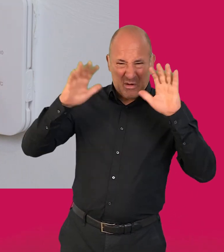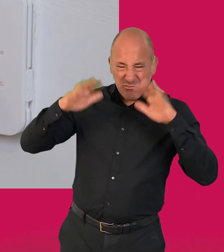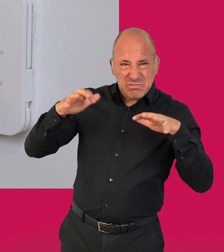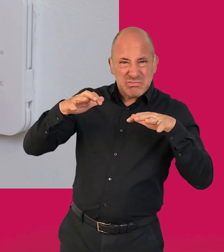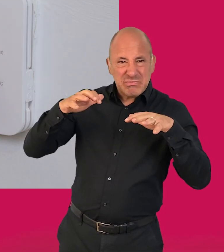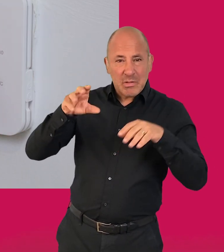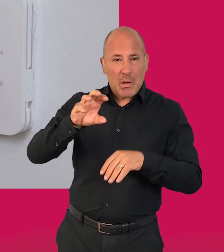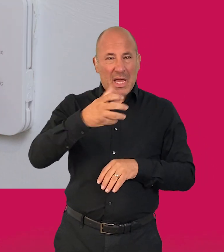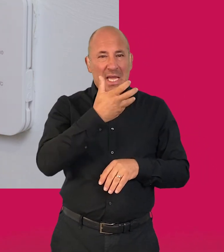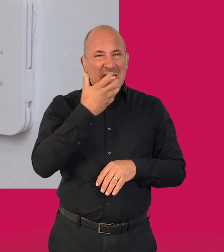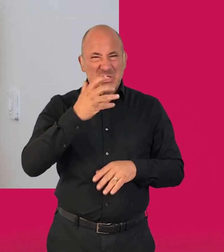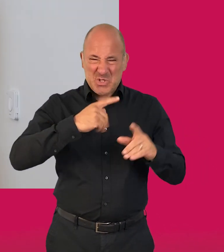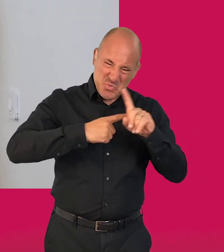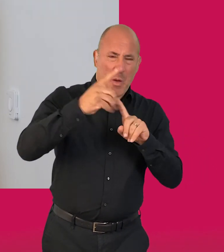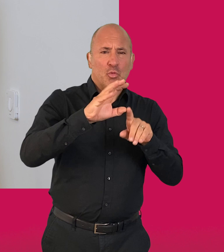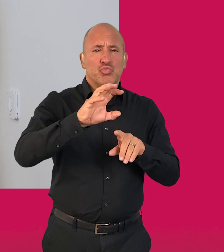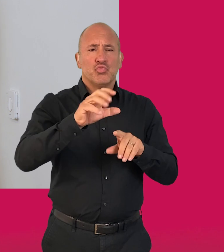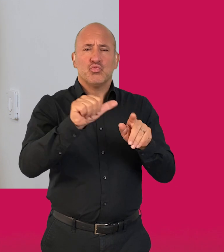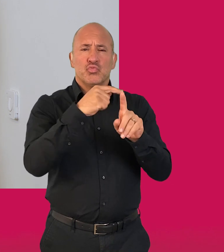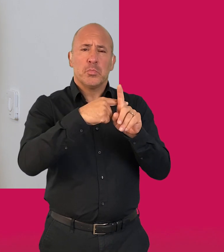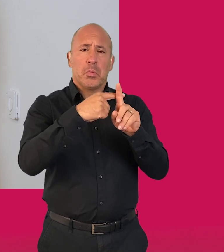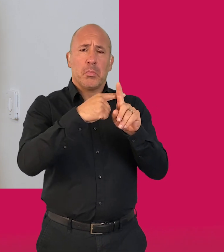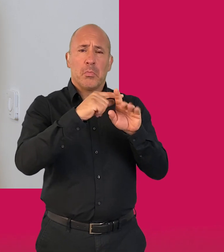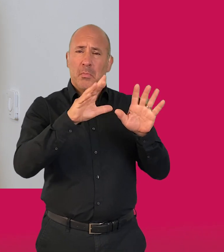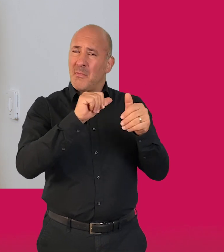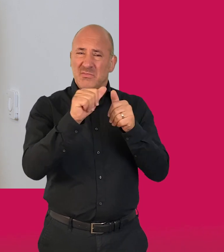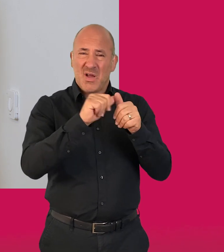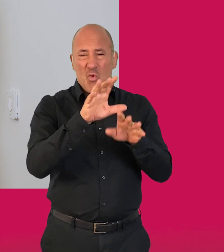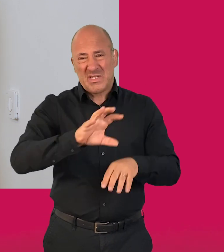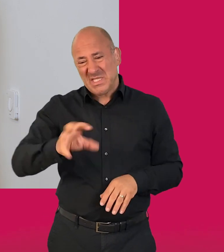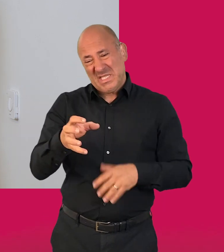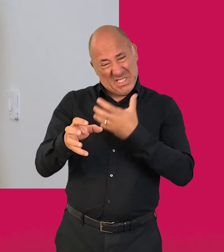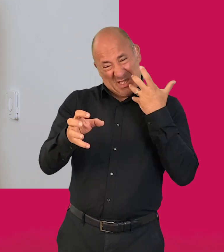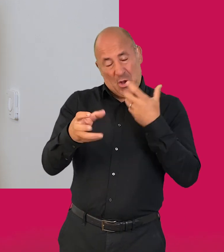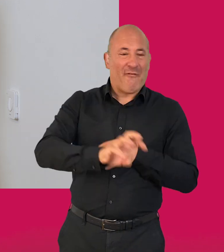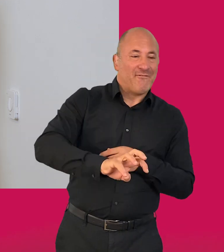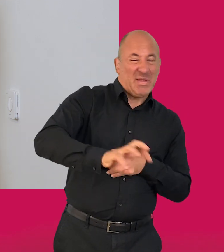Maintaining a moderate heat throughout the home is more effective than short bursts of high heat.